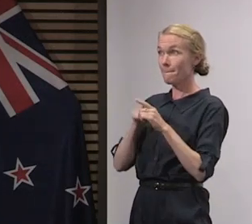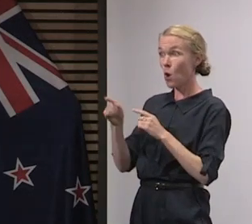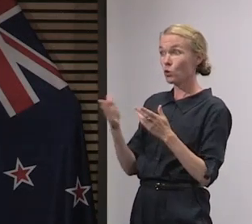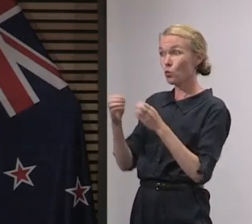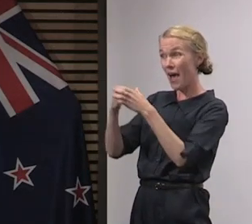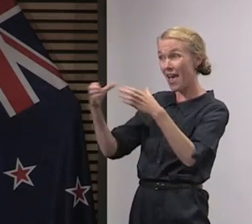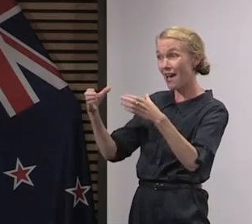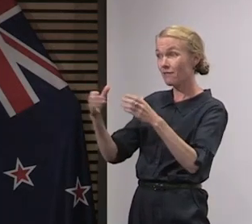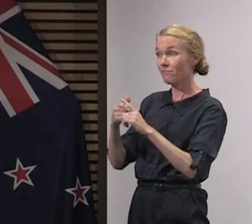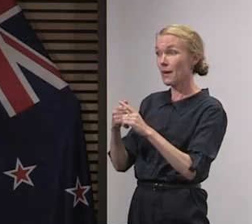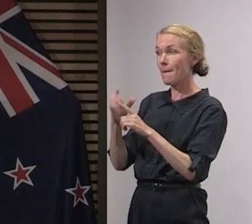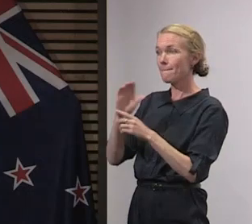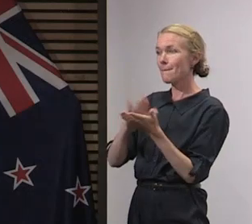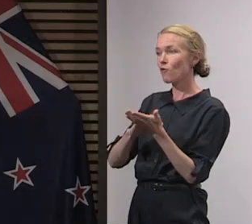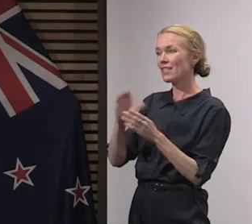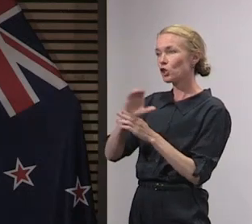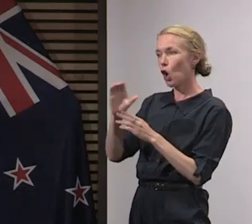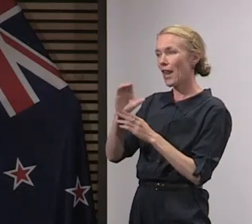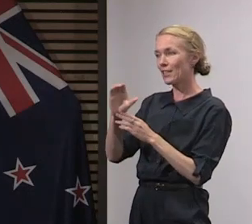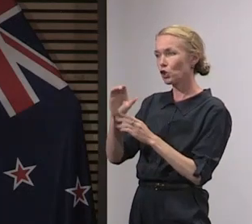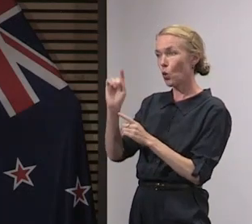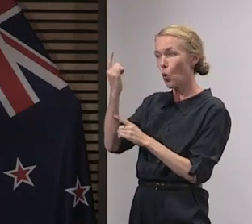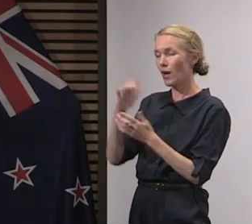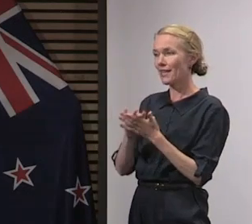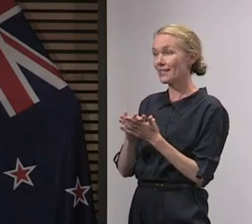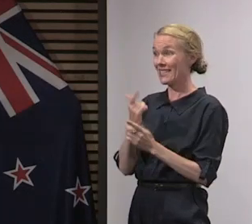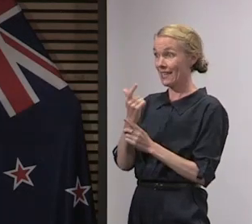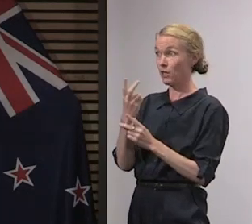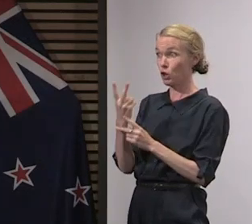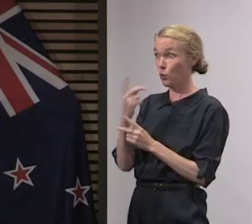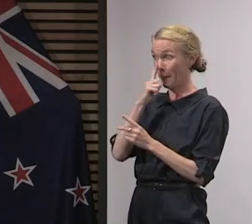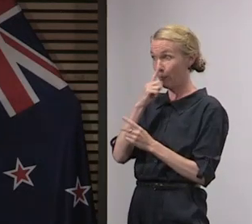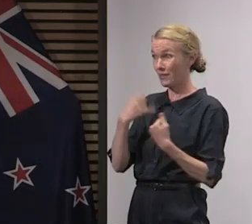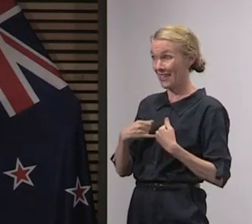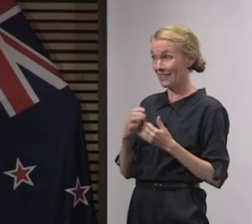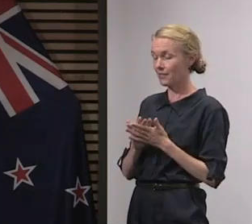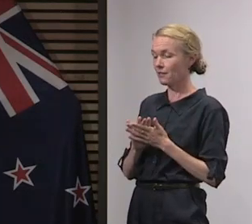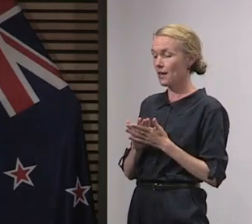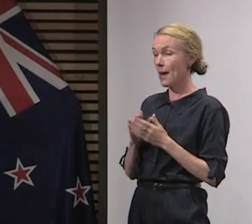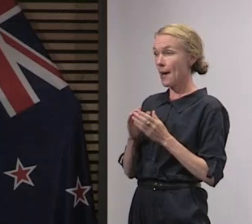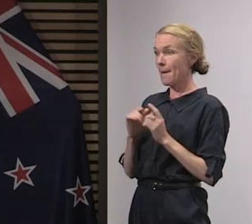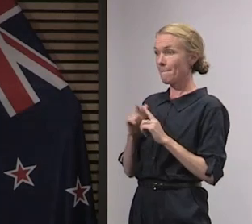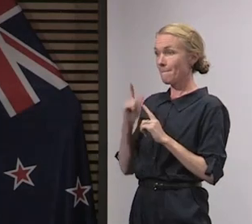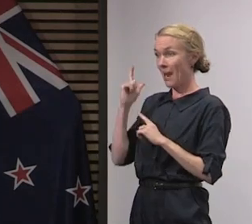with the highest numbers are the - today the moorist